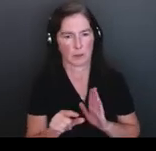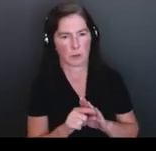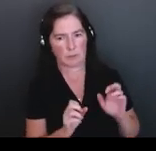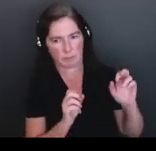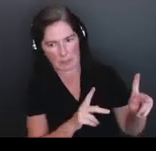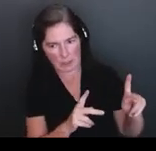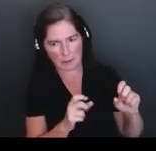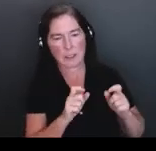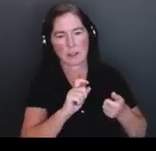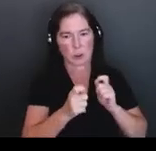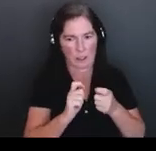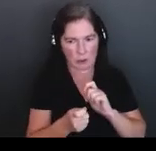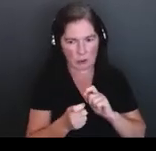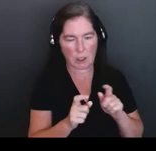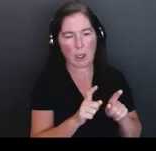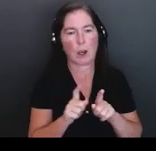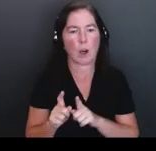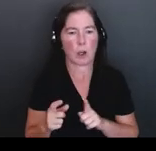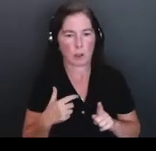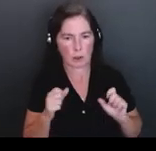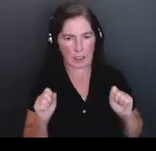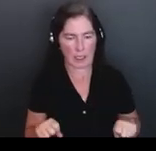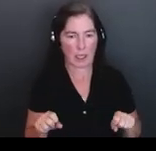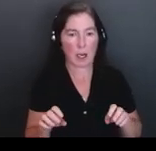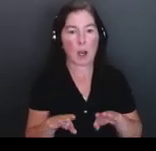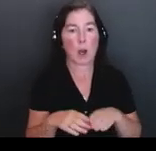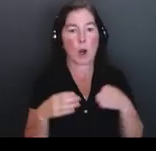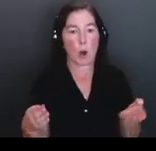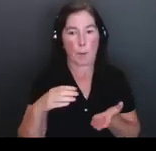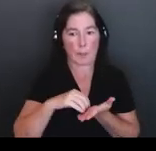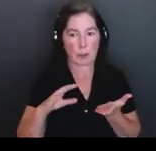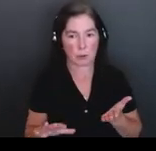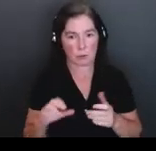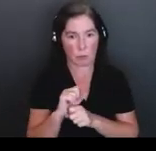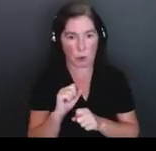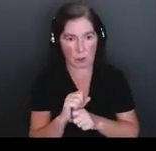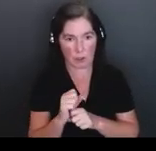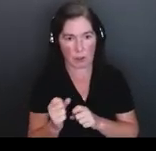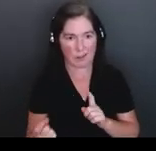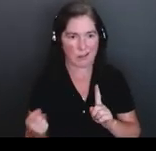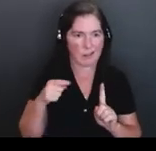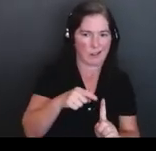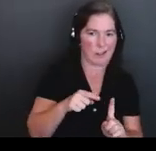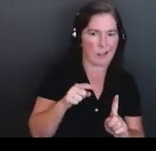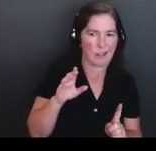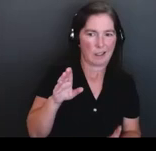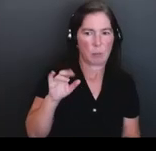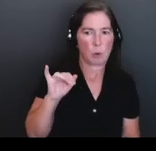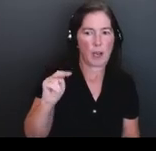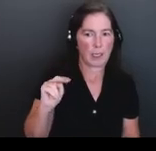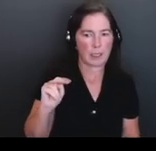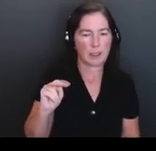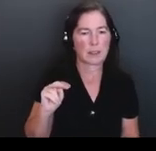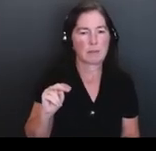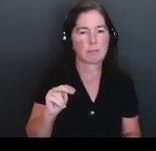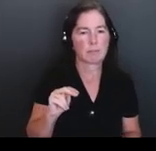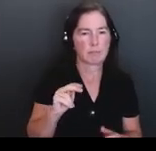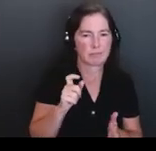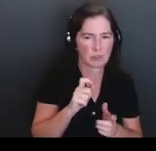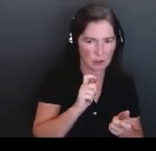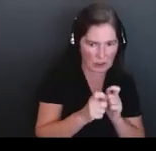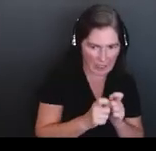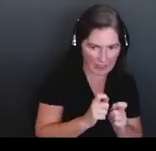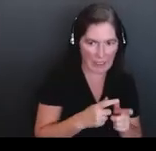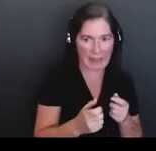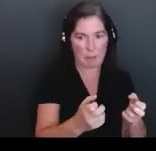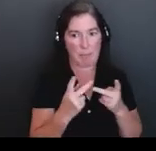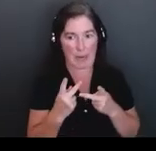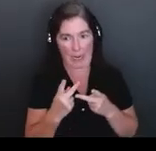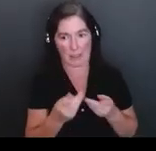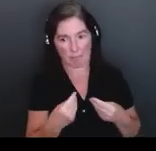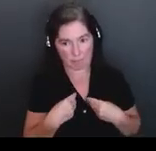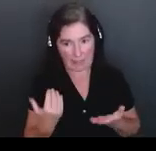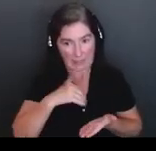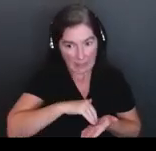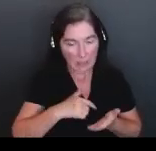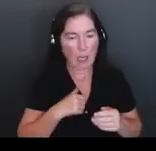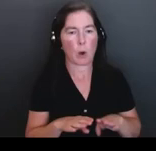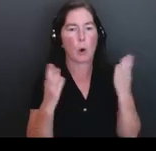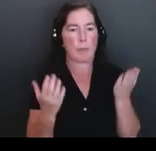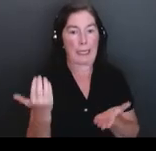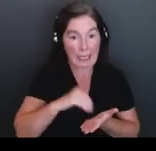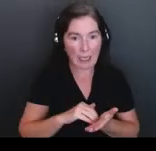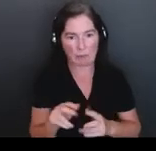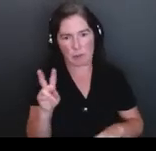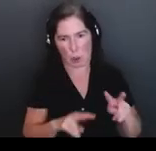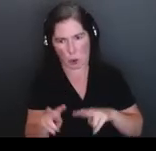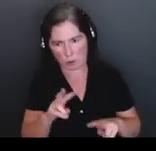Just refresh the page really quick.